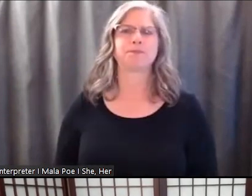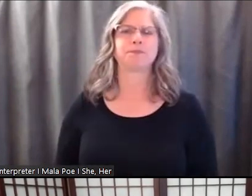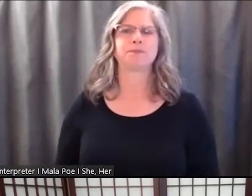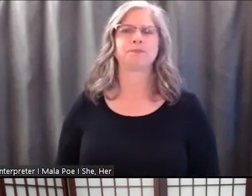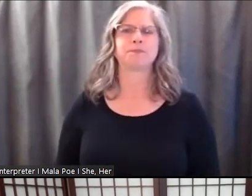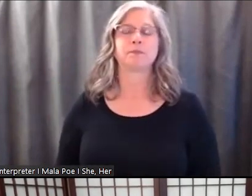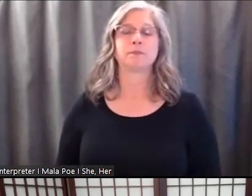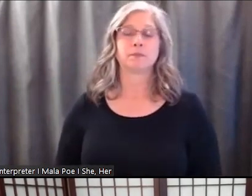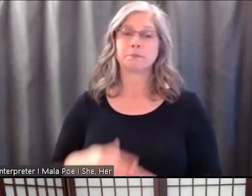My interest for the moment is twofold.